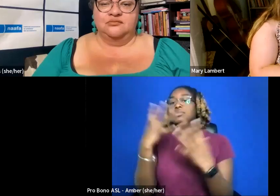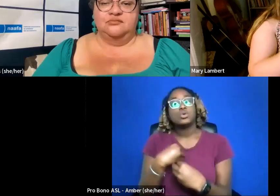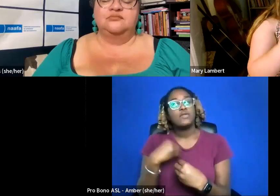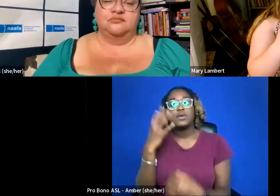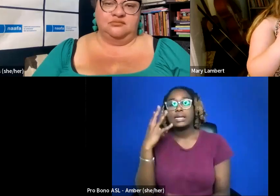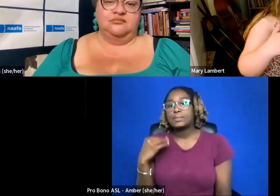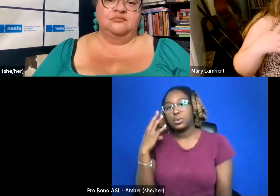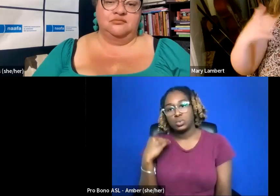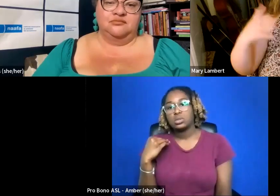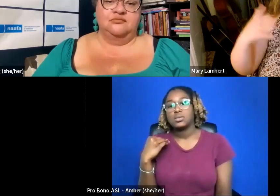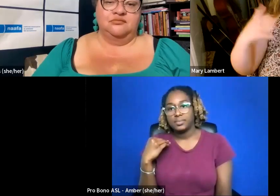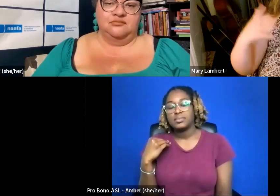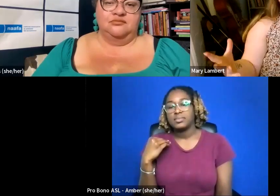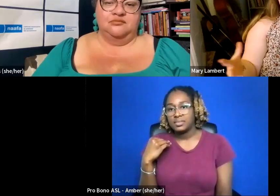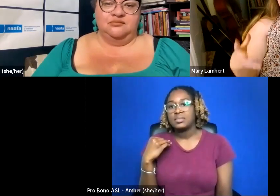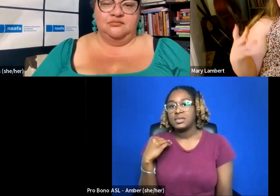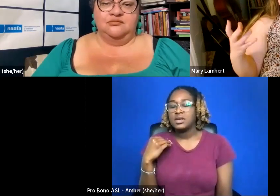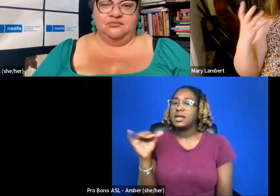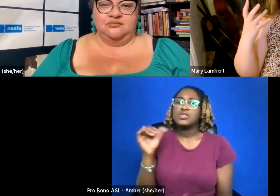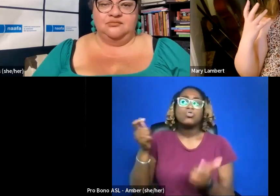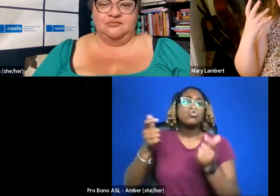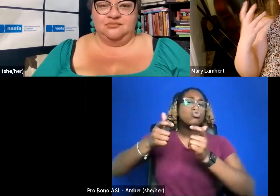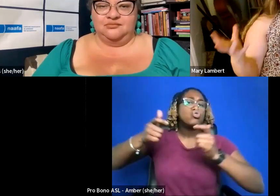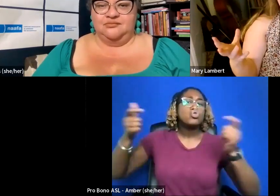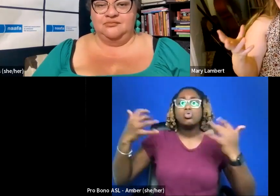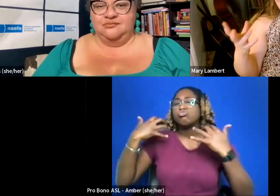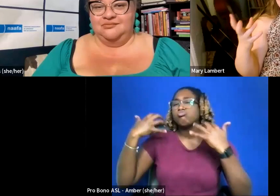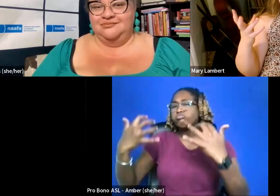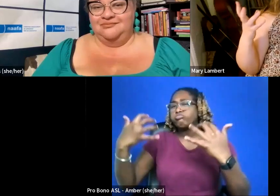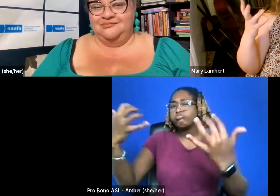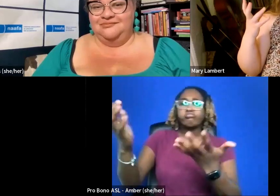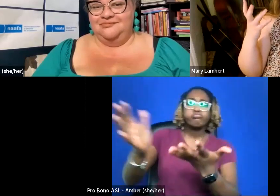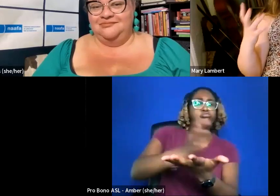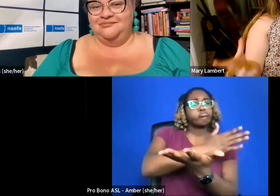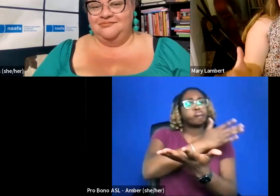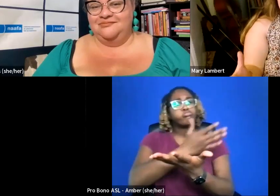And there was this choir like singing this song that I, you know, I wrote